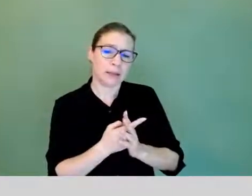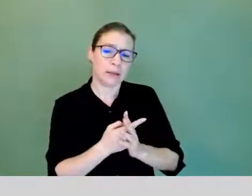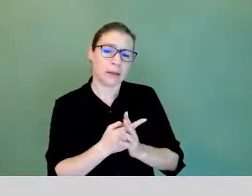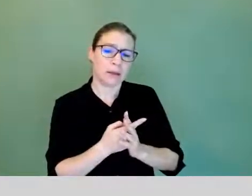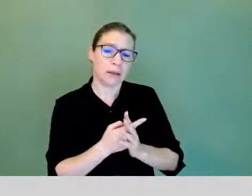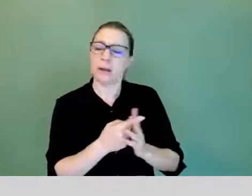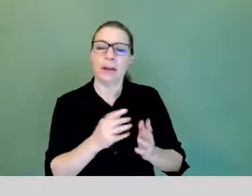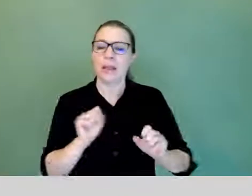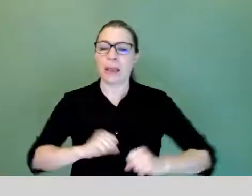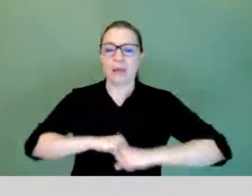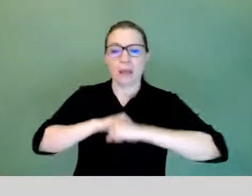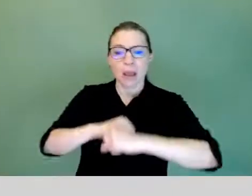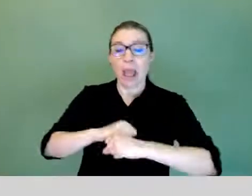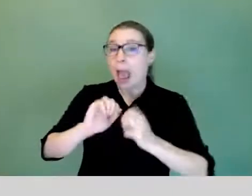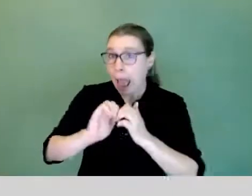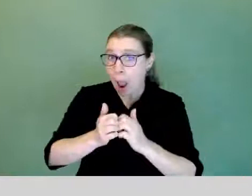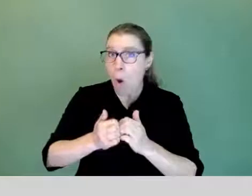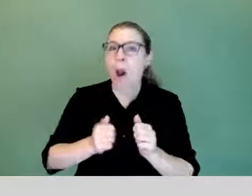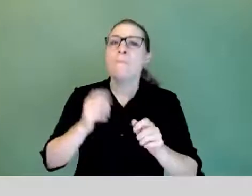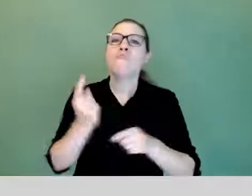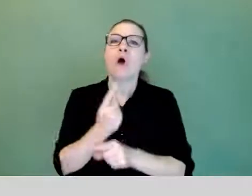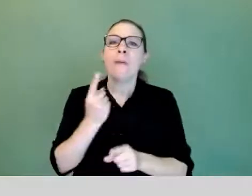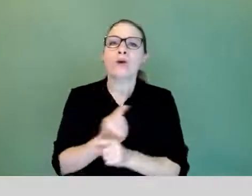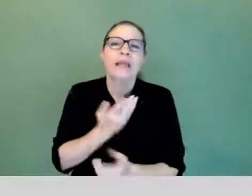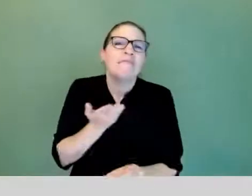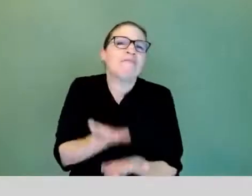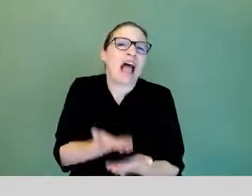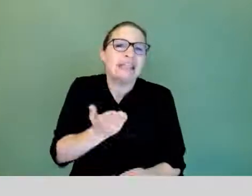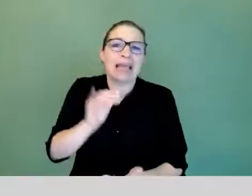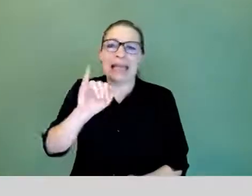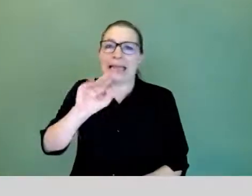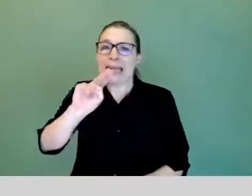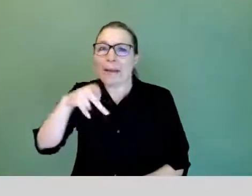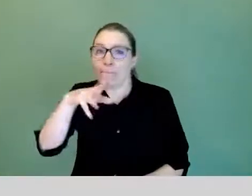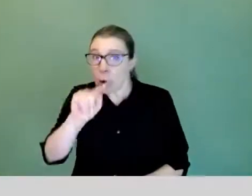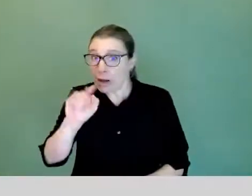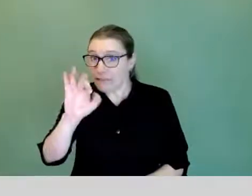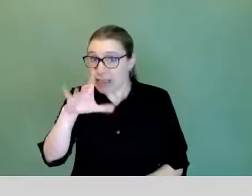properly validating the input field and also escaping.